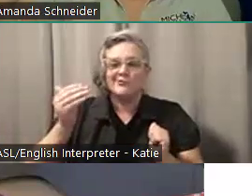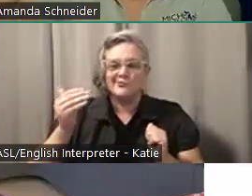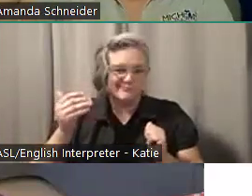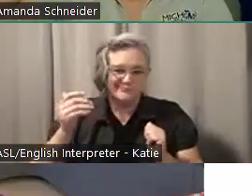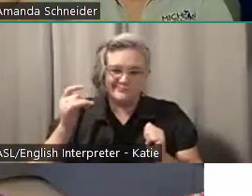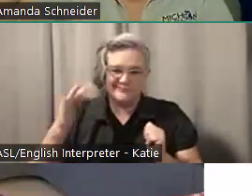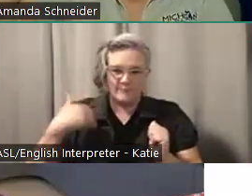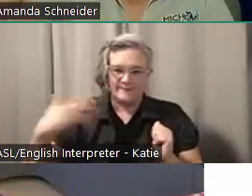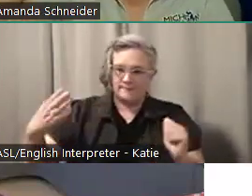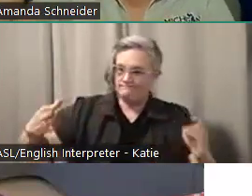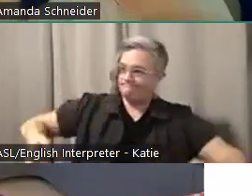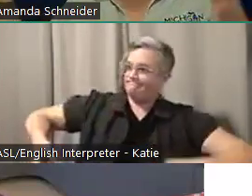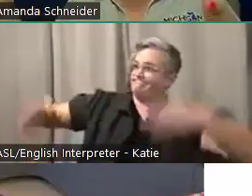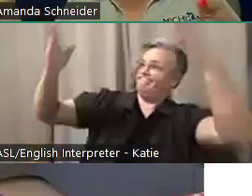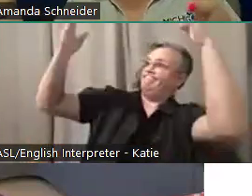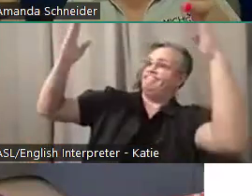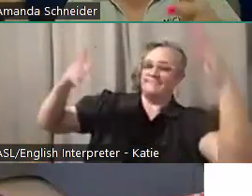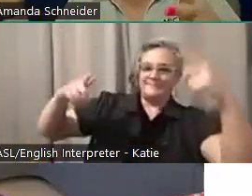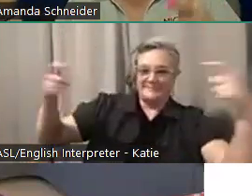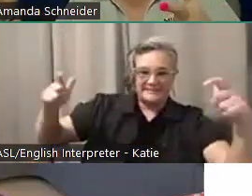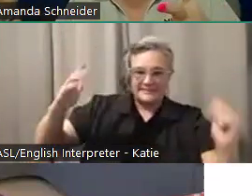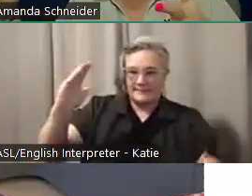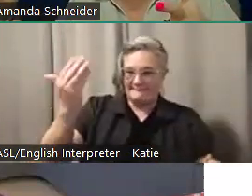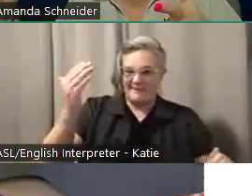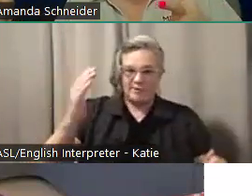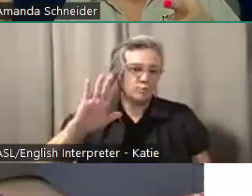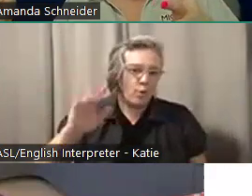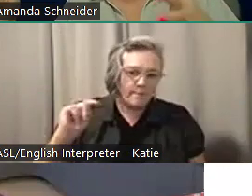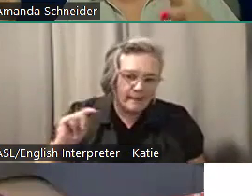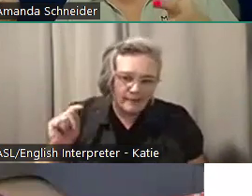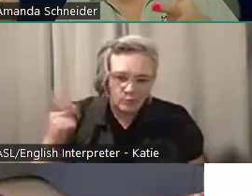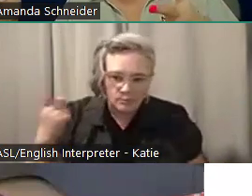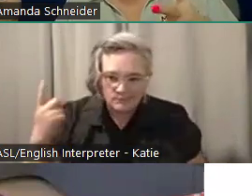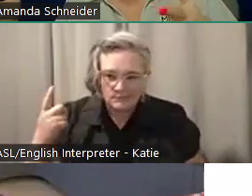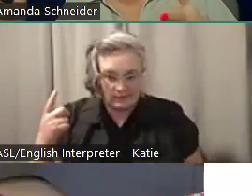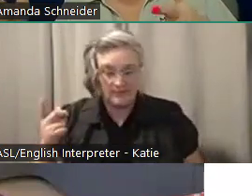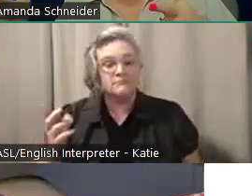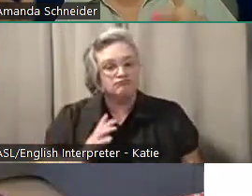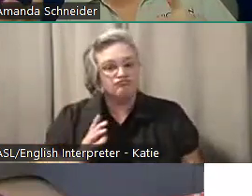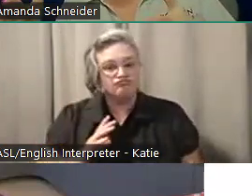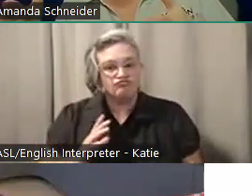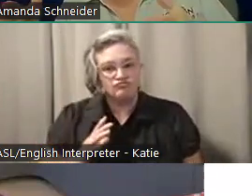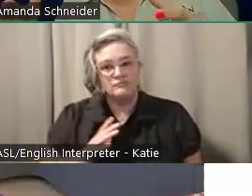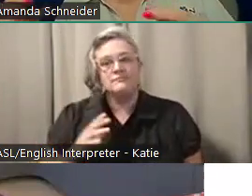floor… floor-to-ceiling kind of big mirror, like, in your bathroom. That's another place that you could sit,